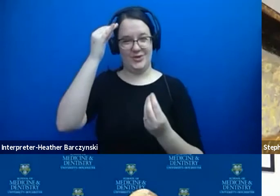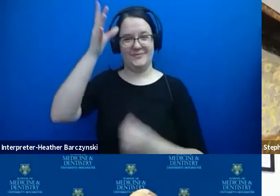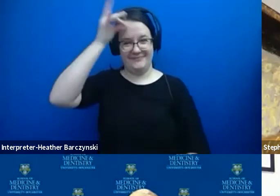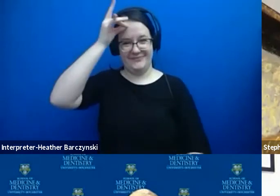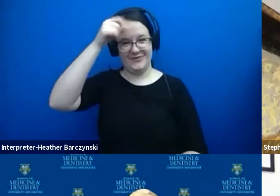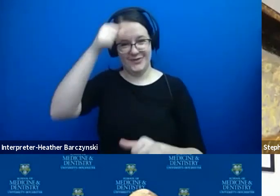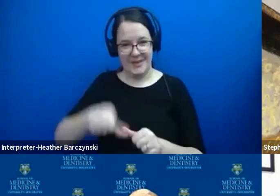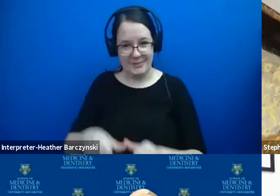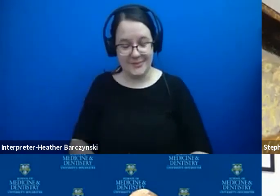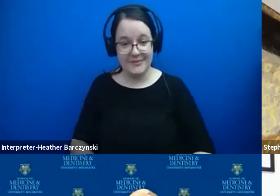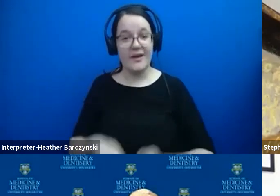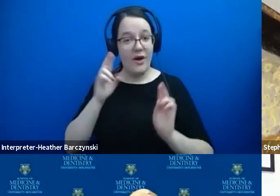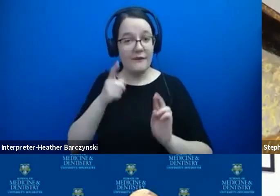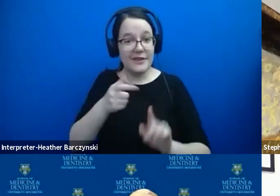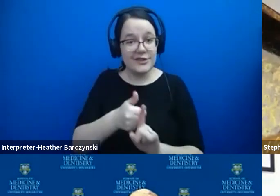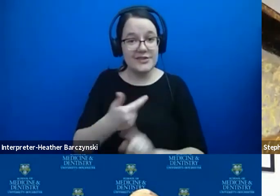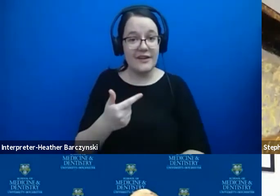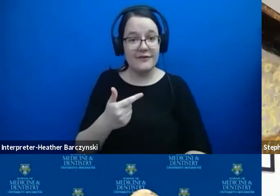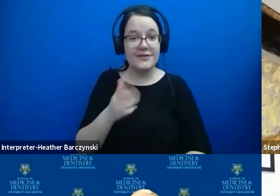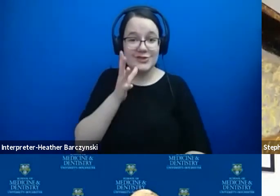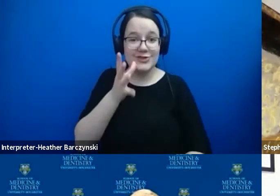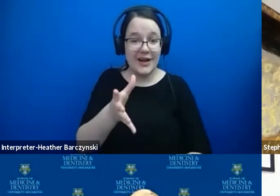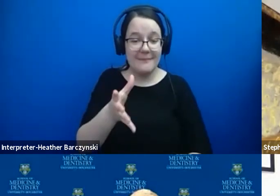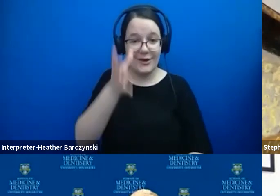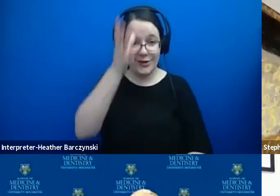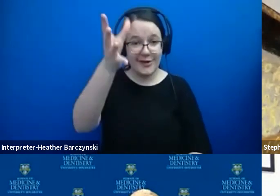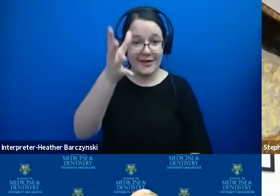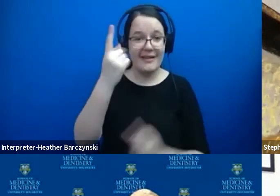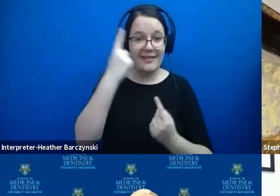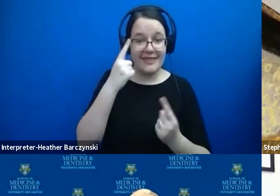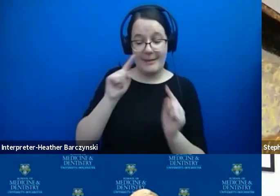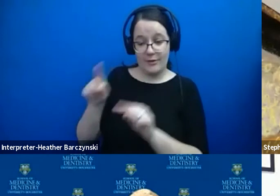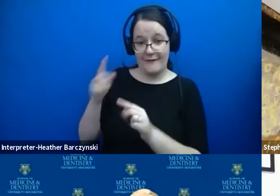you're a grandparent talking about visiting your grandchild and you've been vaccinated we